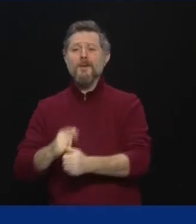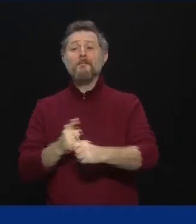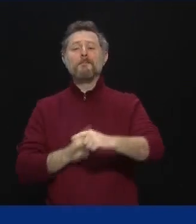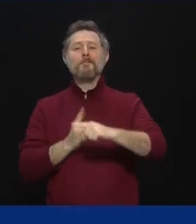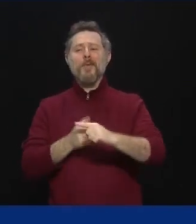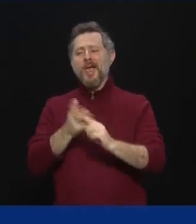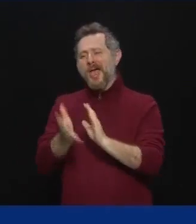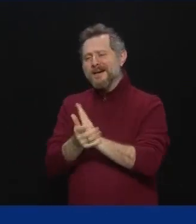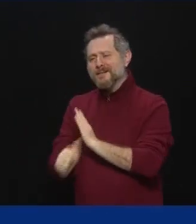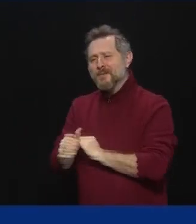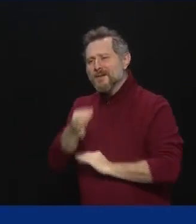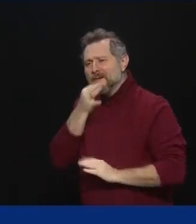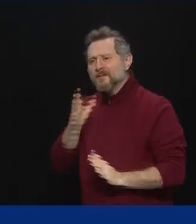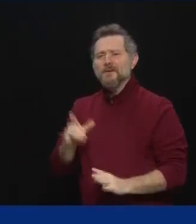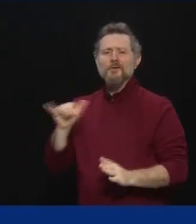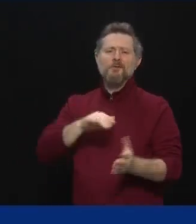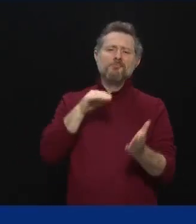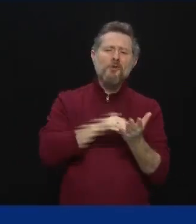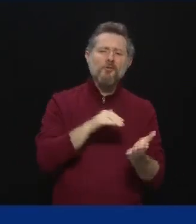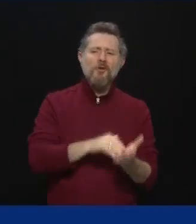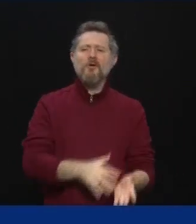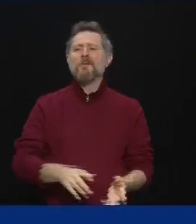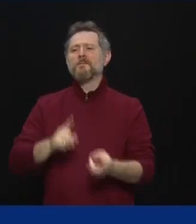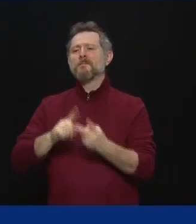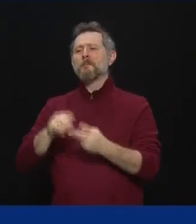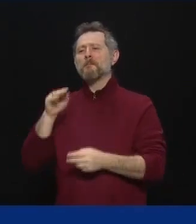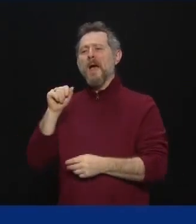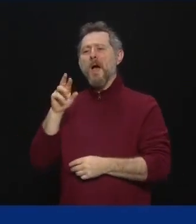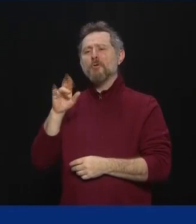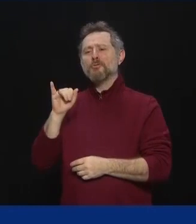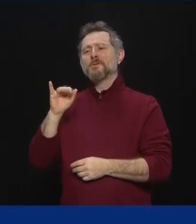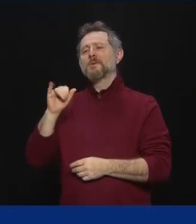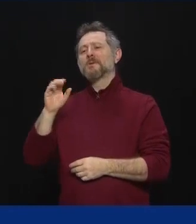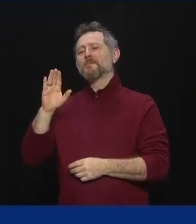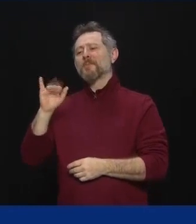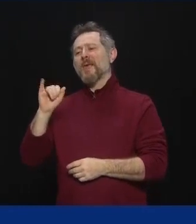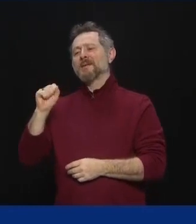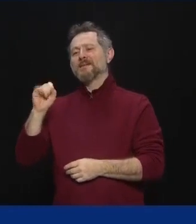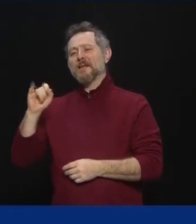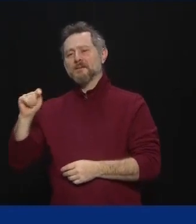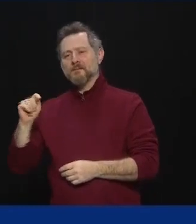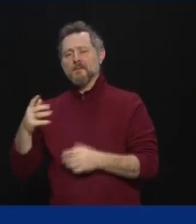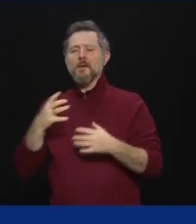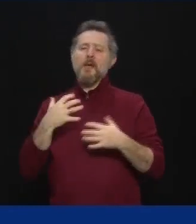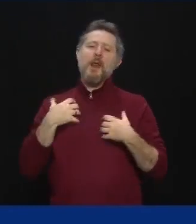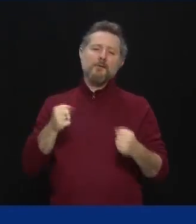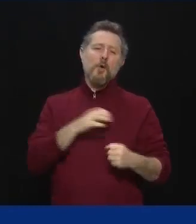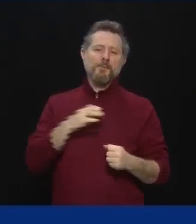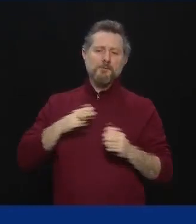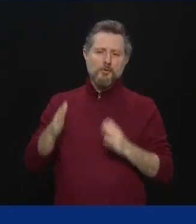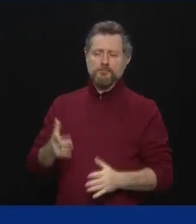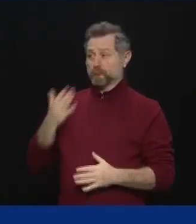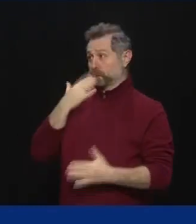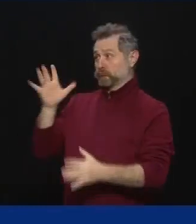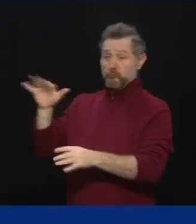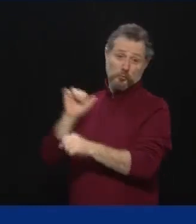EVERYONE SAFE AND I'M SO GRATEFUL TO HAVE ALL AS MY PARTNERS AS WELL AS EXPERTISE OF